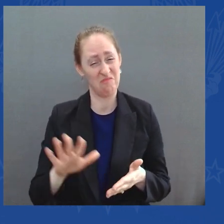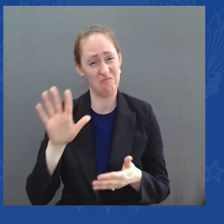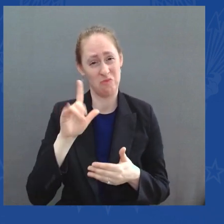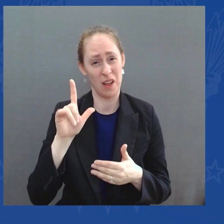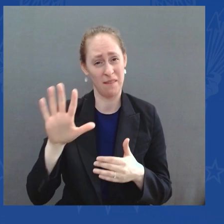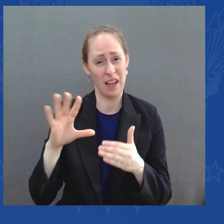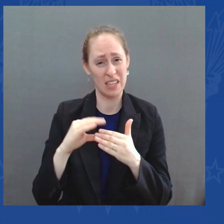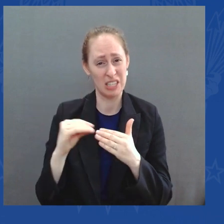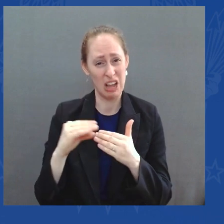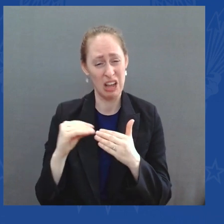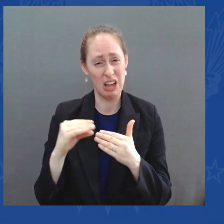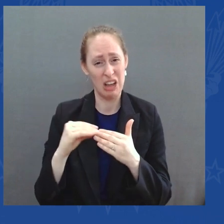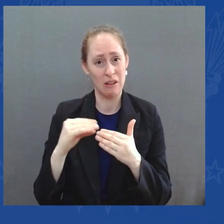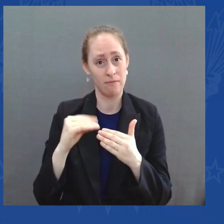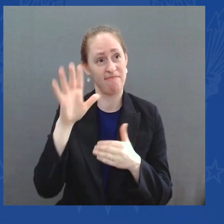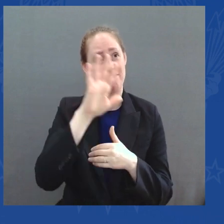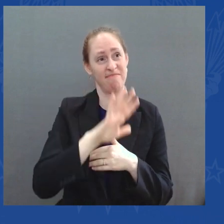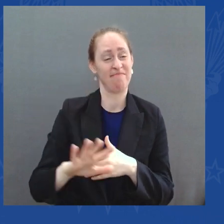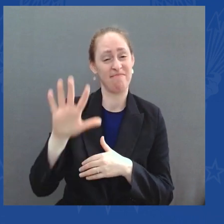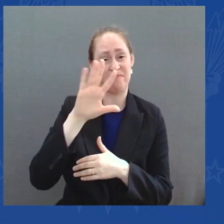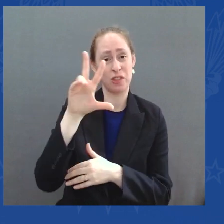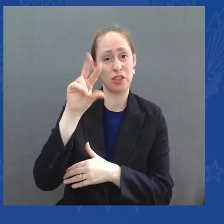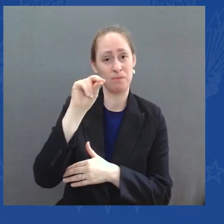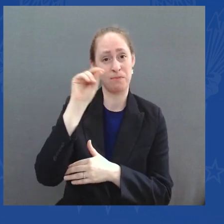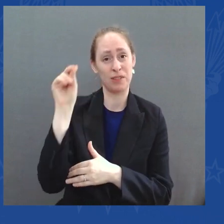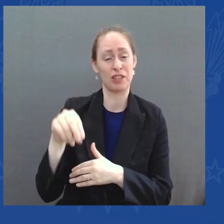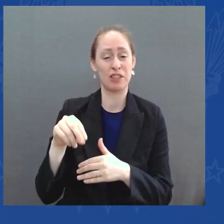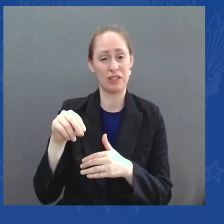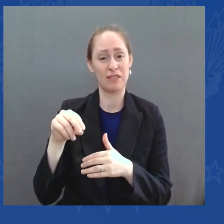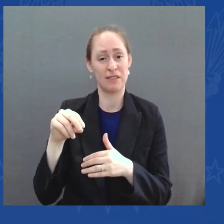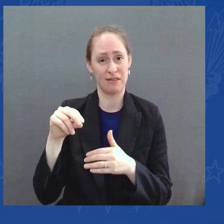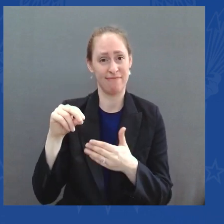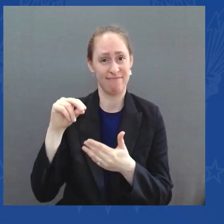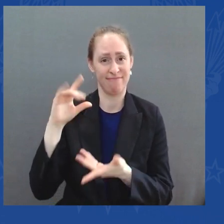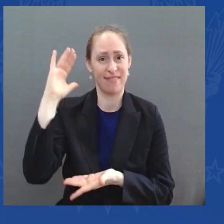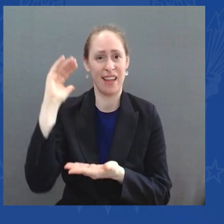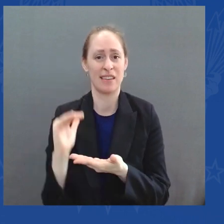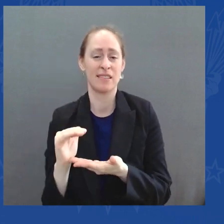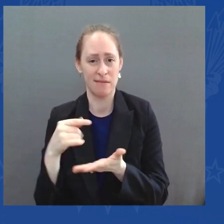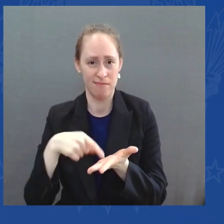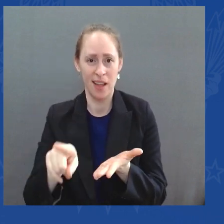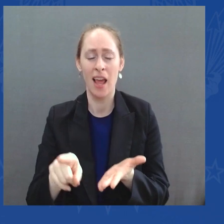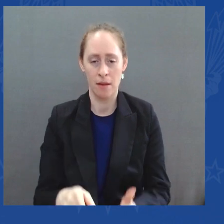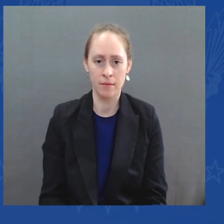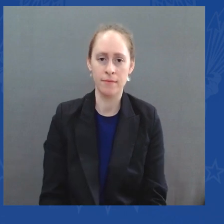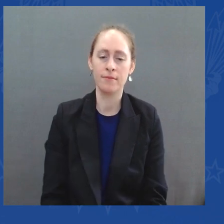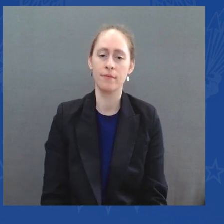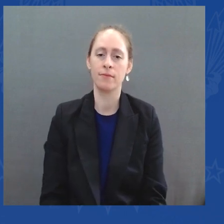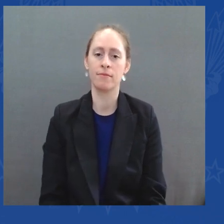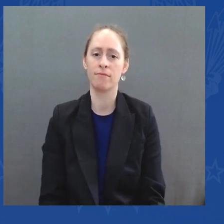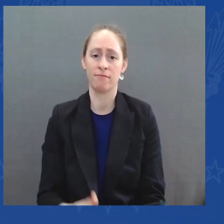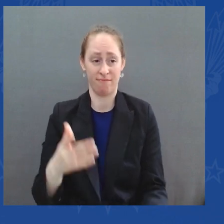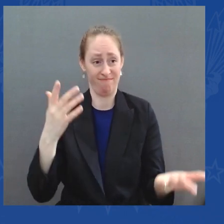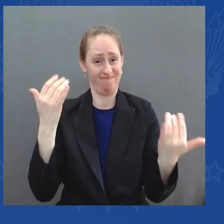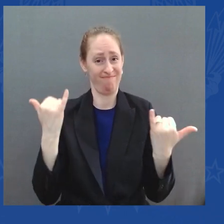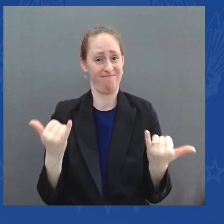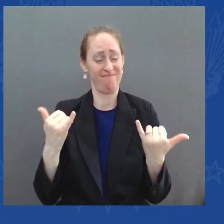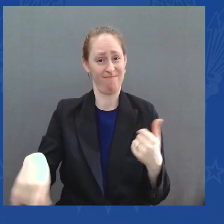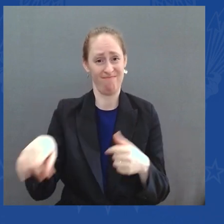In this iconic American industry, it's getting harder and harder to raise a family with dignity and pride that you deserve.